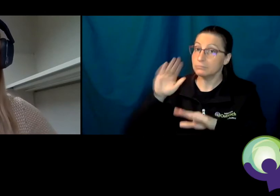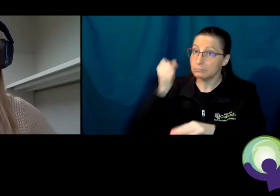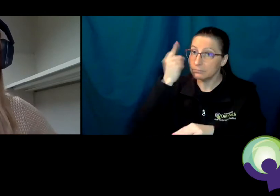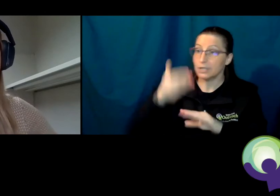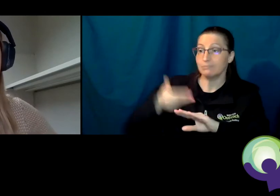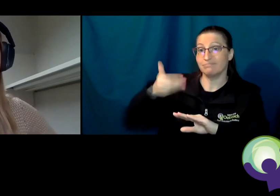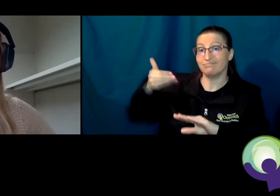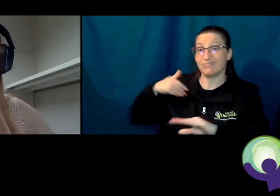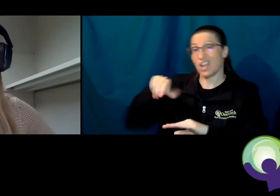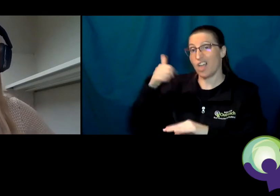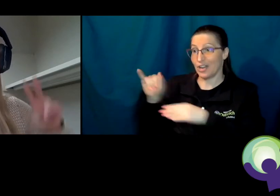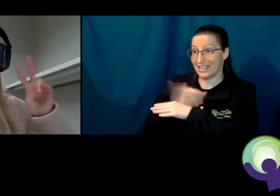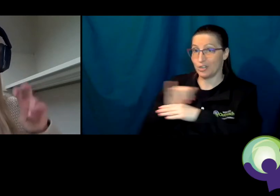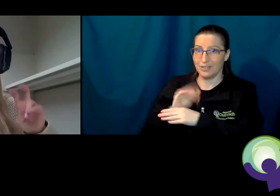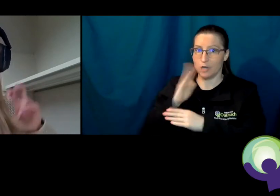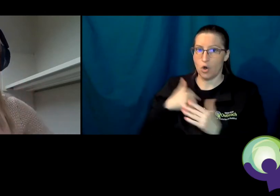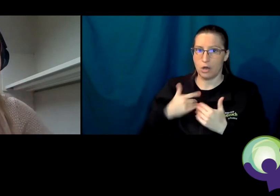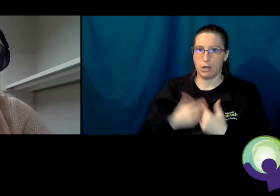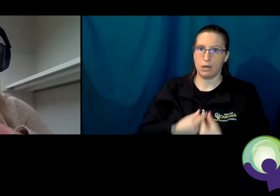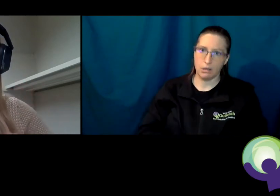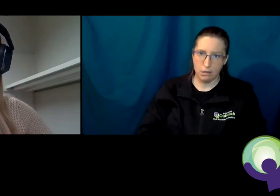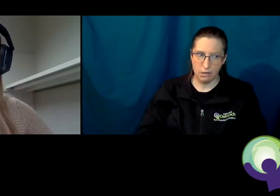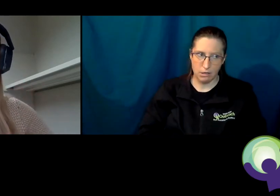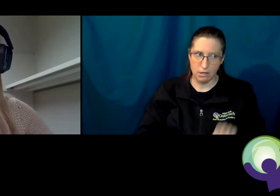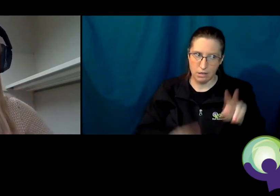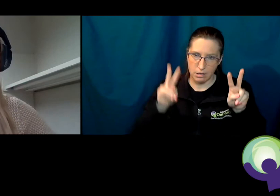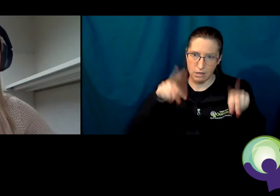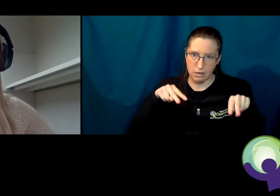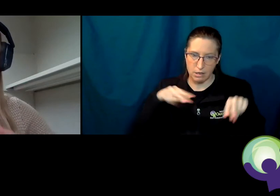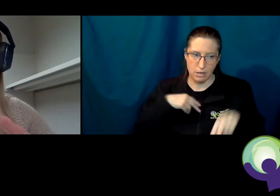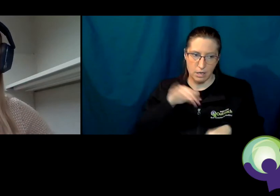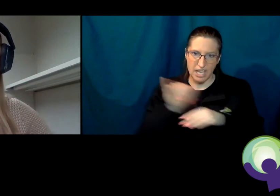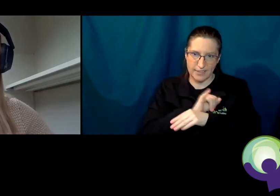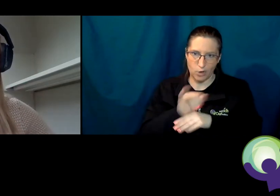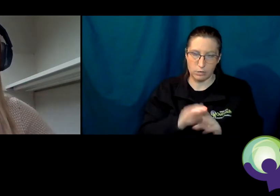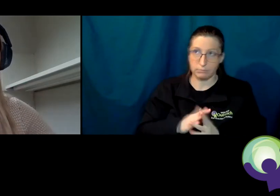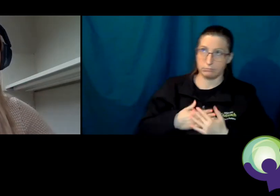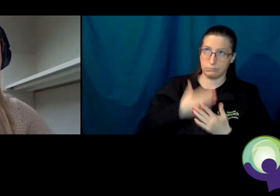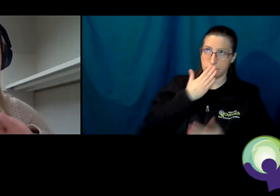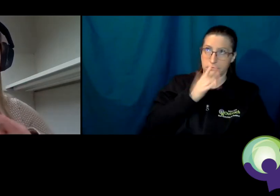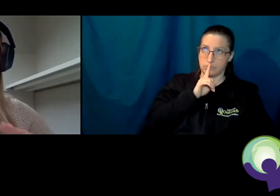it was the stereotypical intern where you don't speak until you're asked to. You just take notes